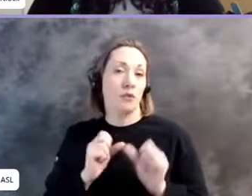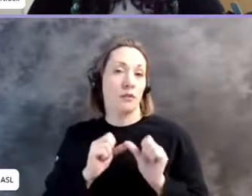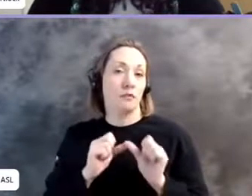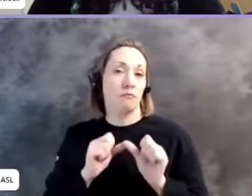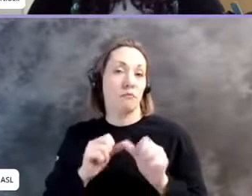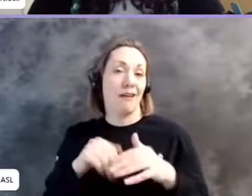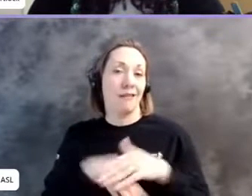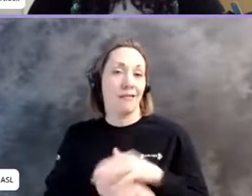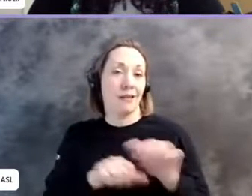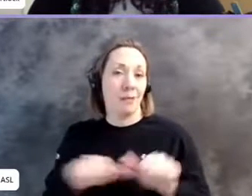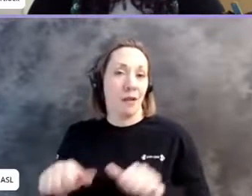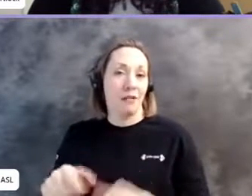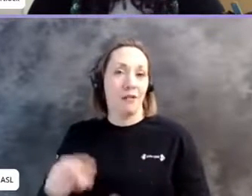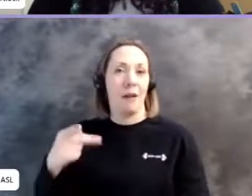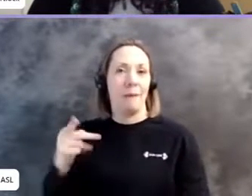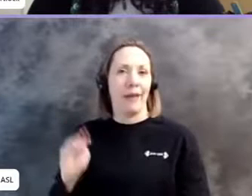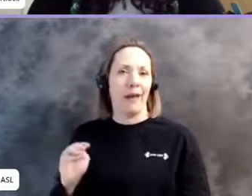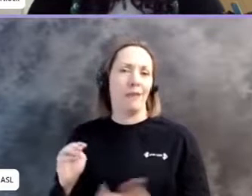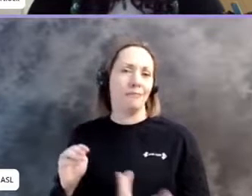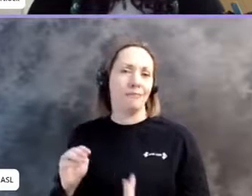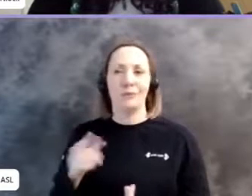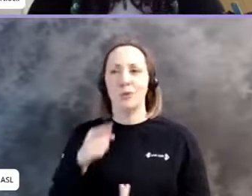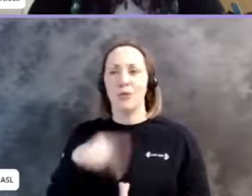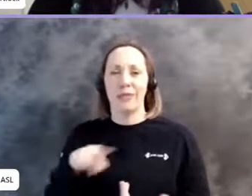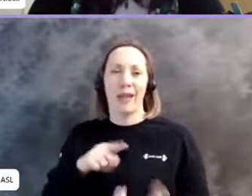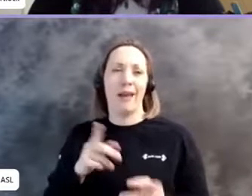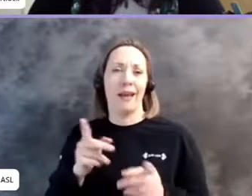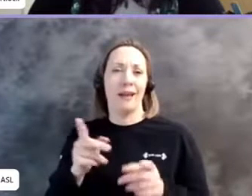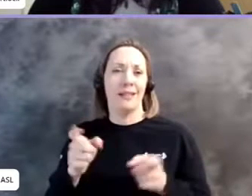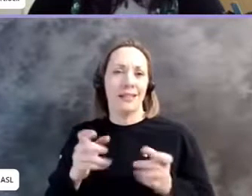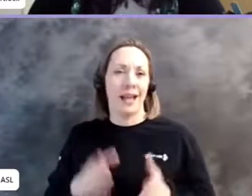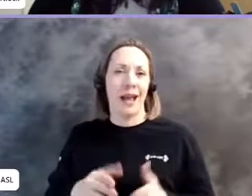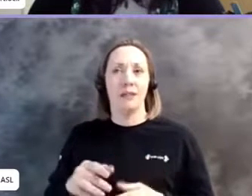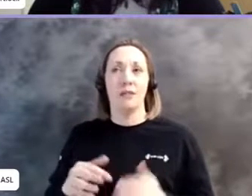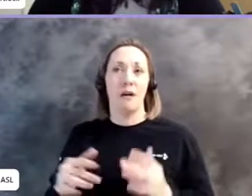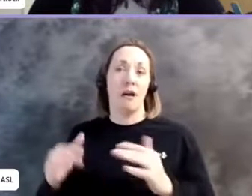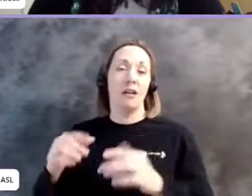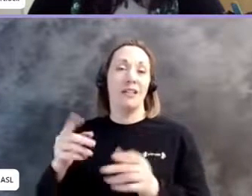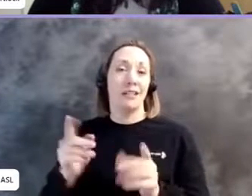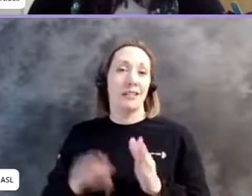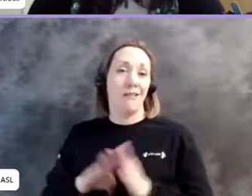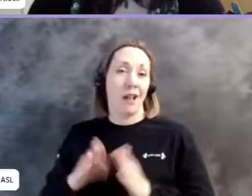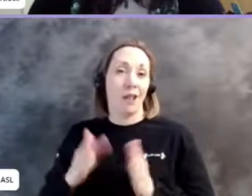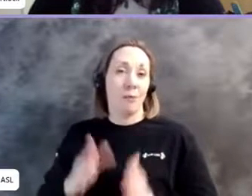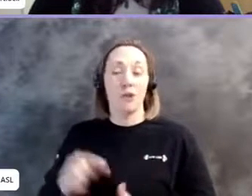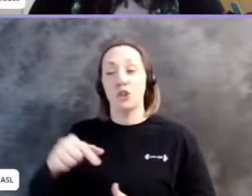conformance, but we look at a product team's knowledge, approach and use of resources and practicing continuous